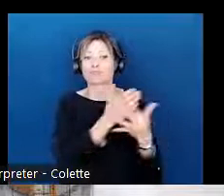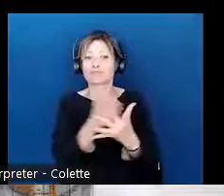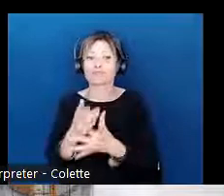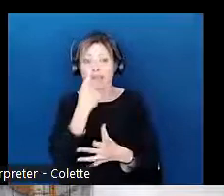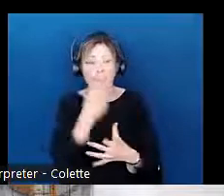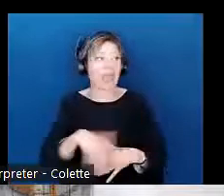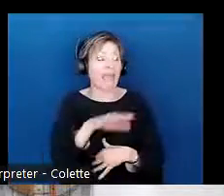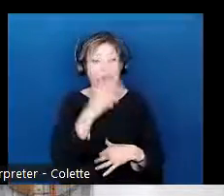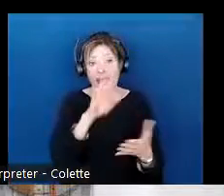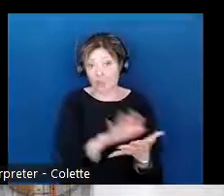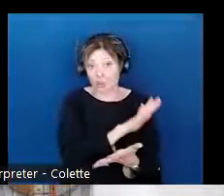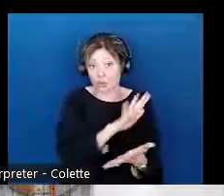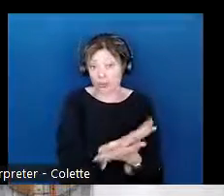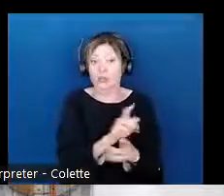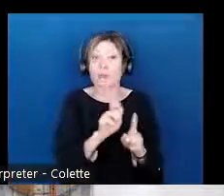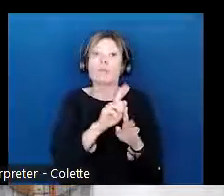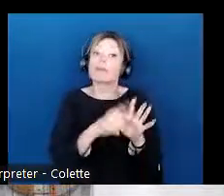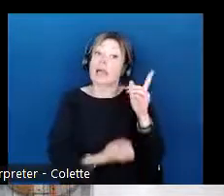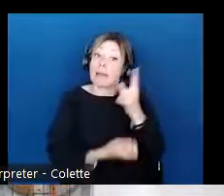um so that's projects going on at the moment but it happens across the